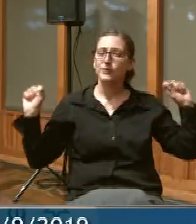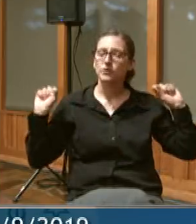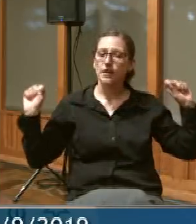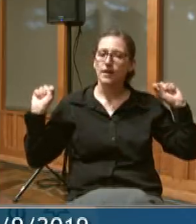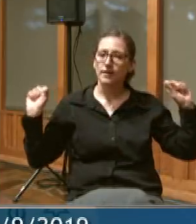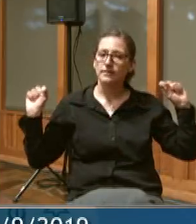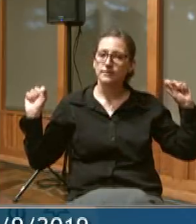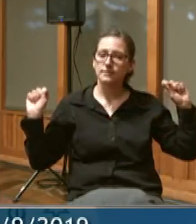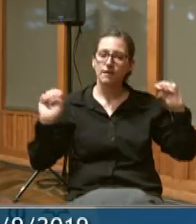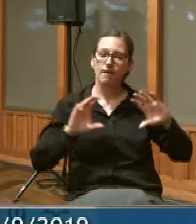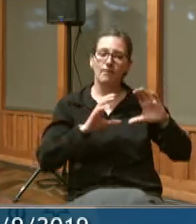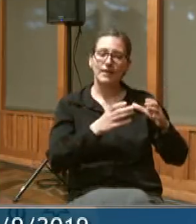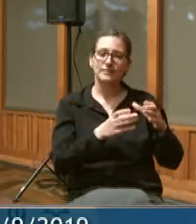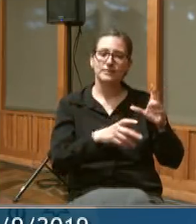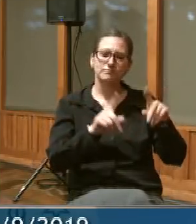WE FREQUENT THE COMMUNITY CENTER THREE TO FOUR TIMES A WEEK.